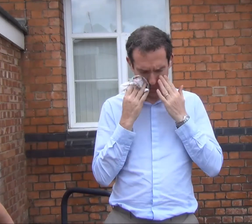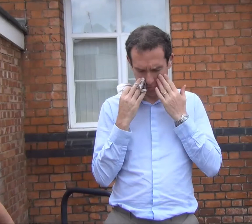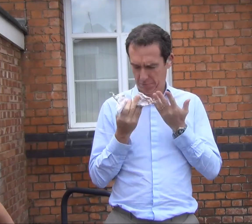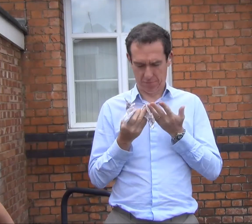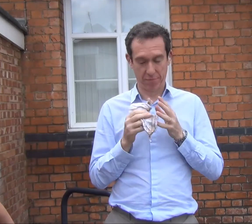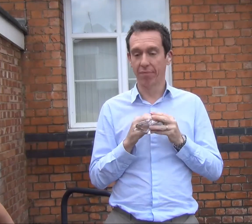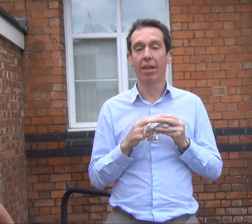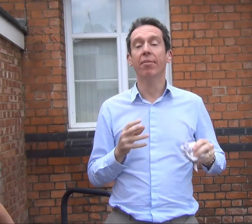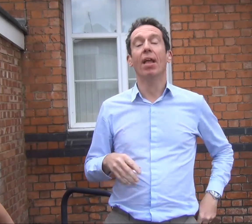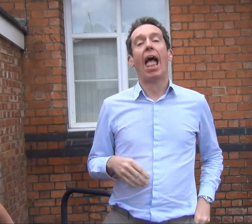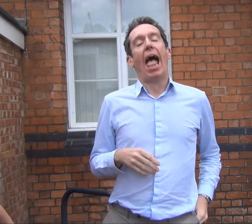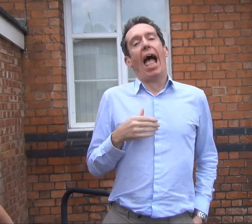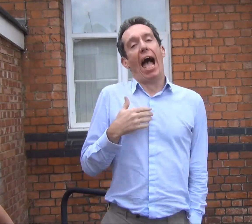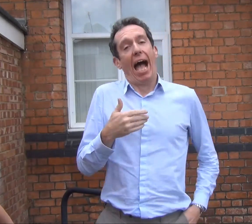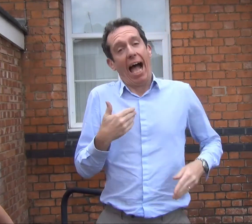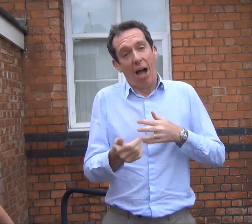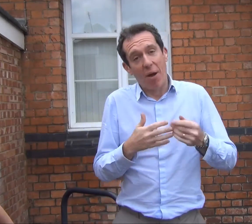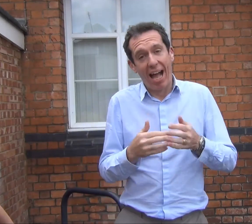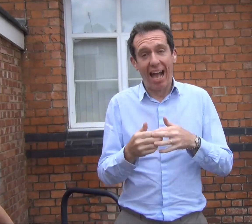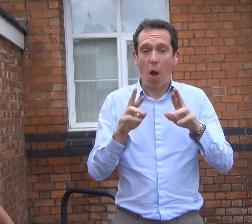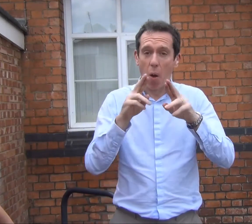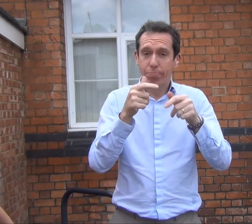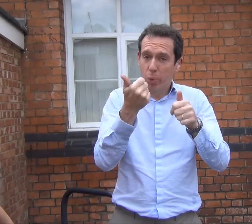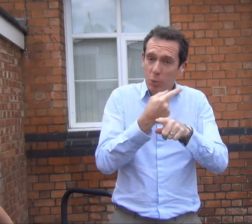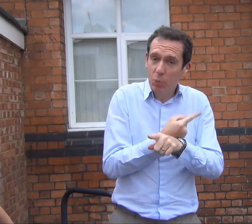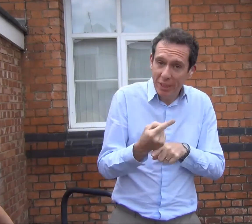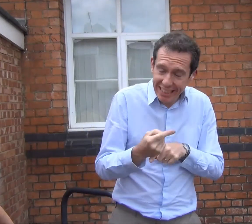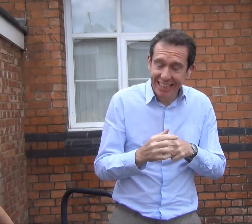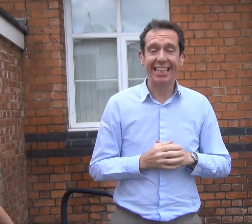Anyway, I do hope you have had a good week?